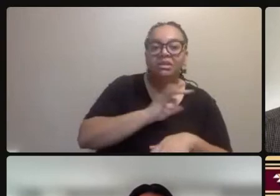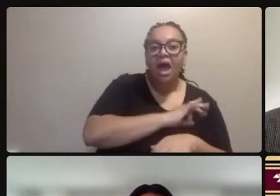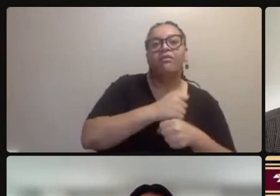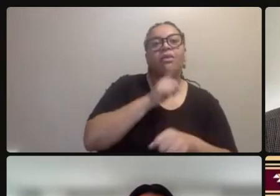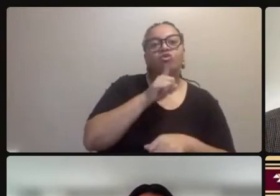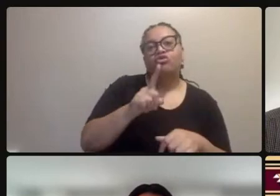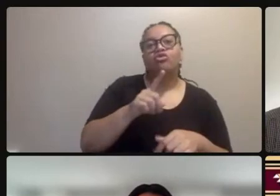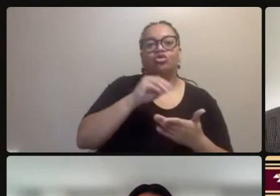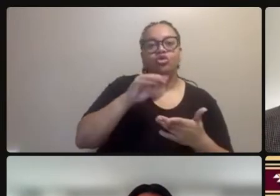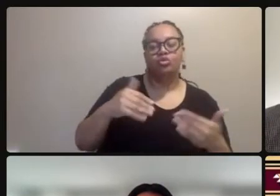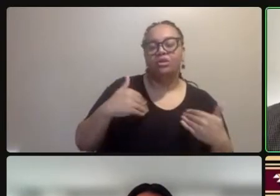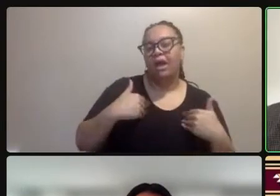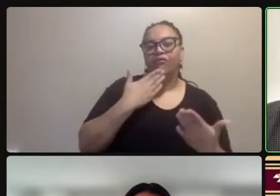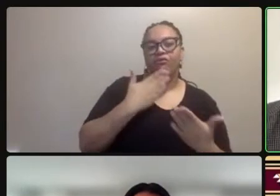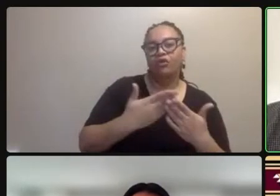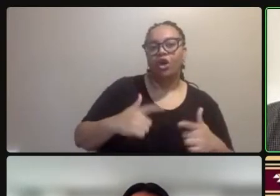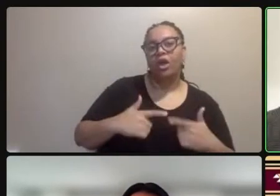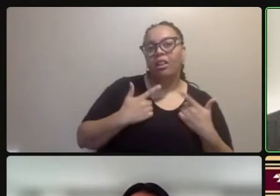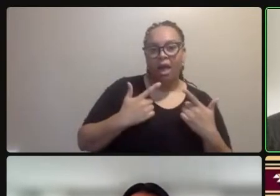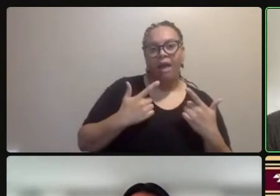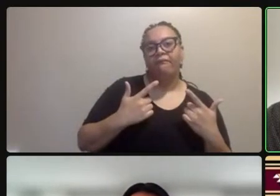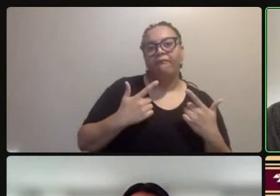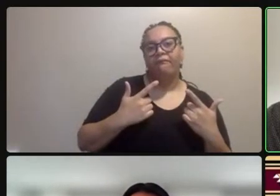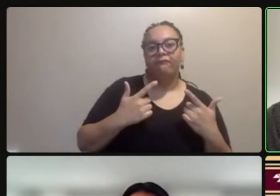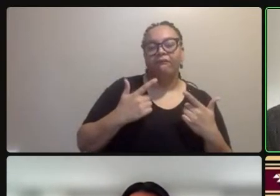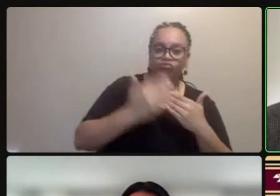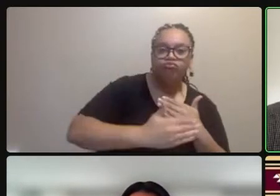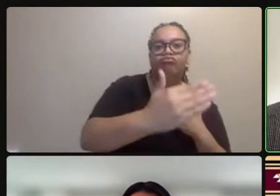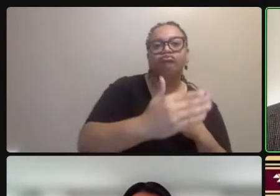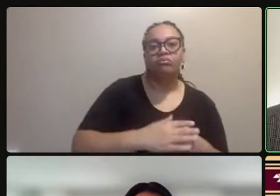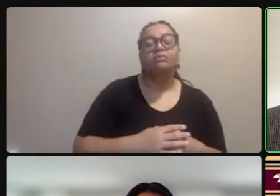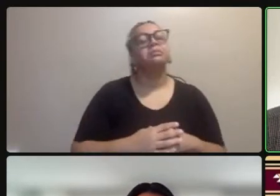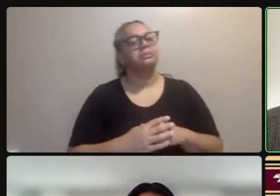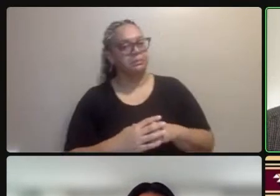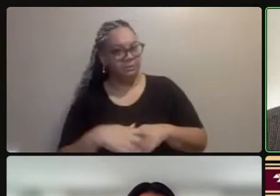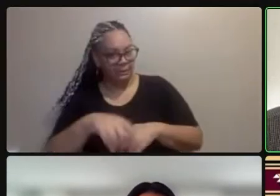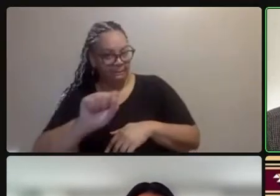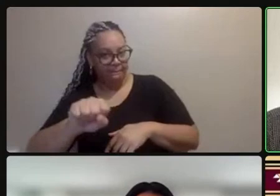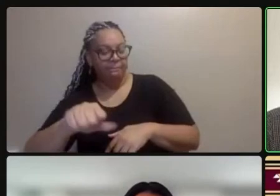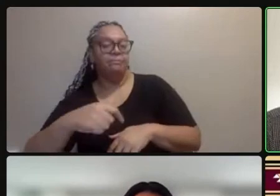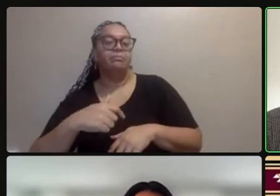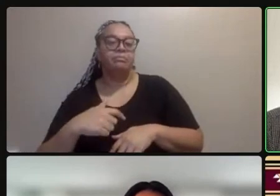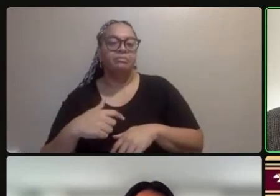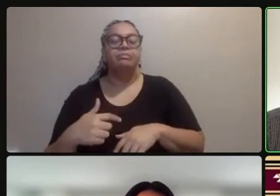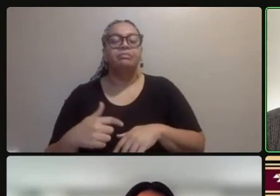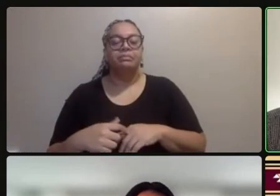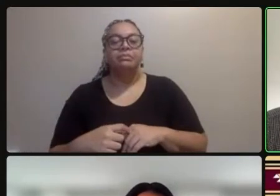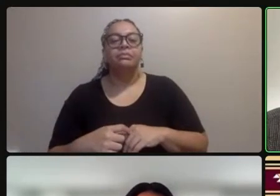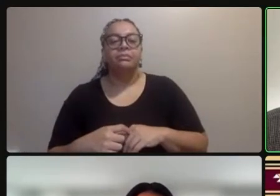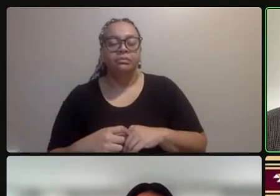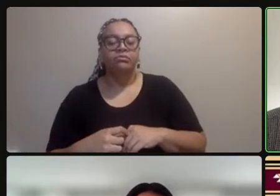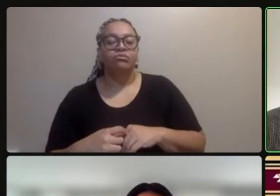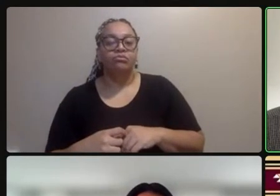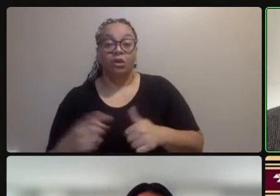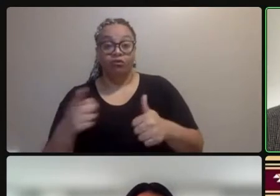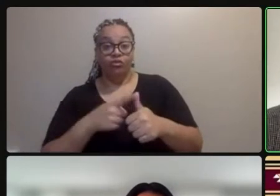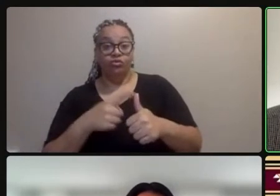TOGETHER AS WELL AS WORK WITH EDUCATORS AND STAFF TO HELP ALL OUR CHILDREN HAVE A THRIVING LIFE TRAJECTORY?